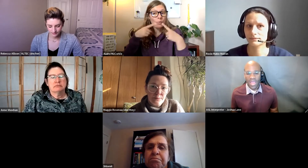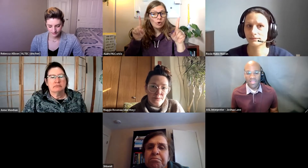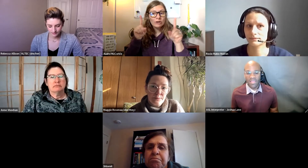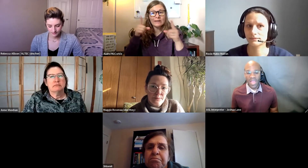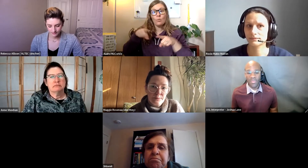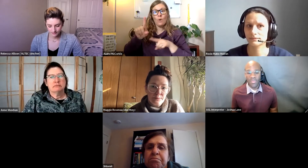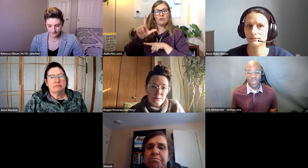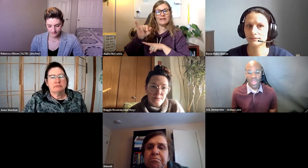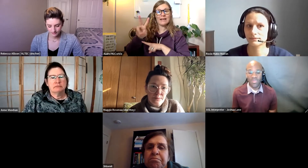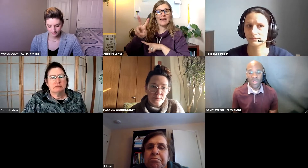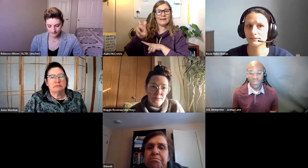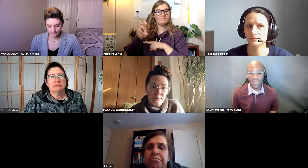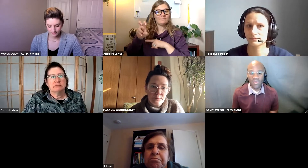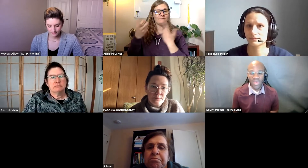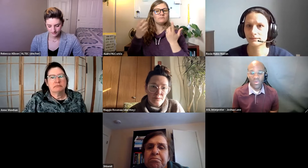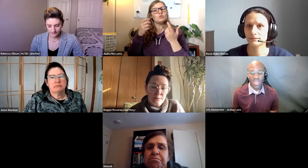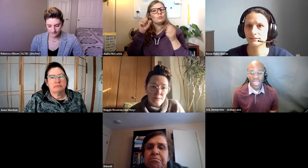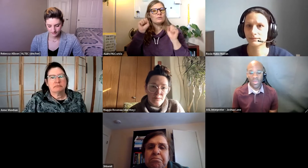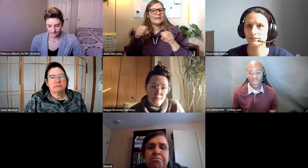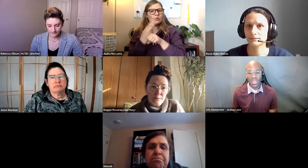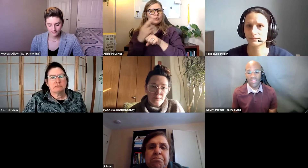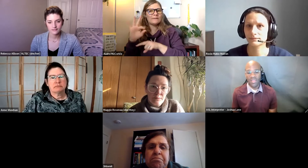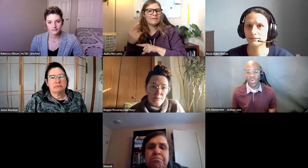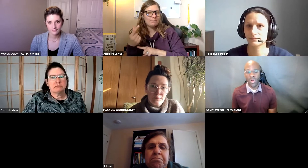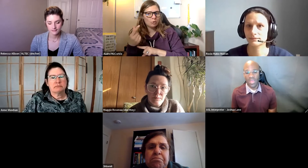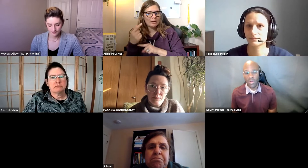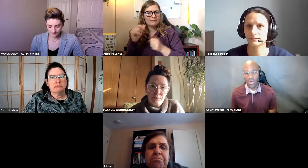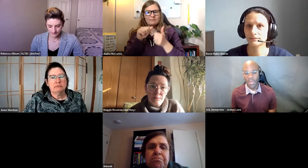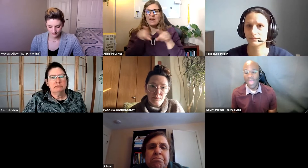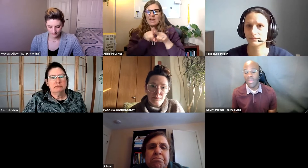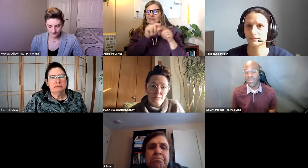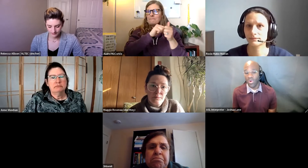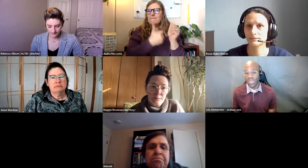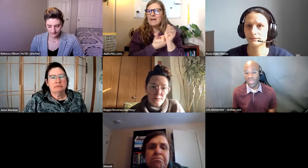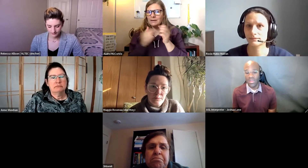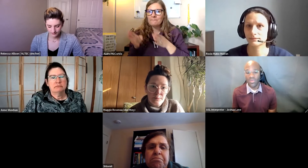At times perhaps their video camera isn't working or the webcam isn't working for a